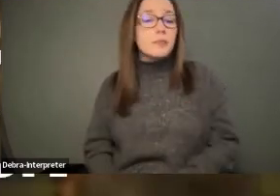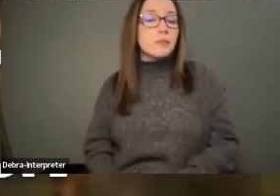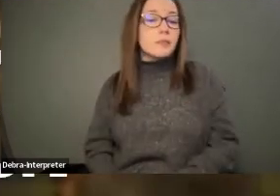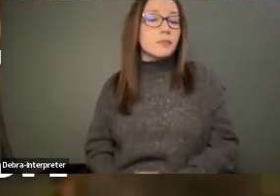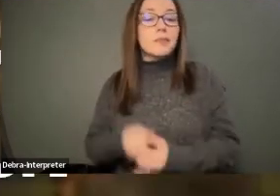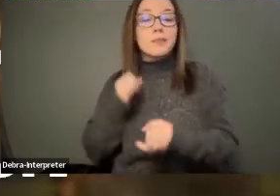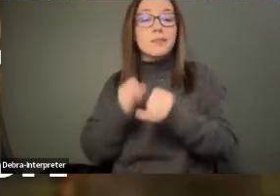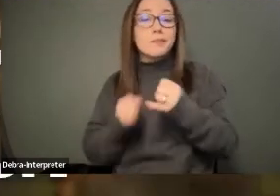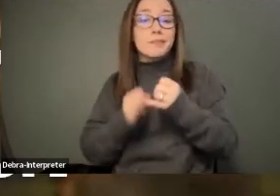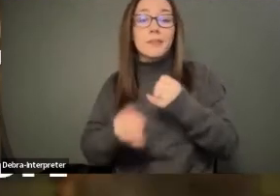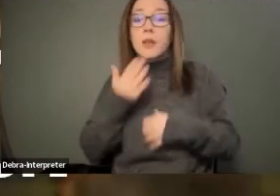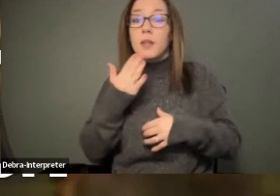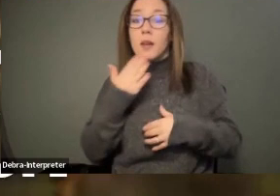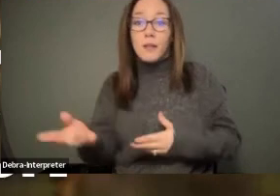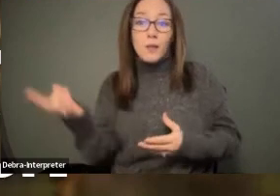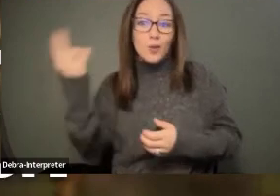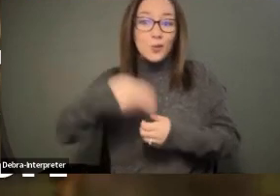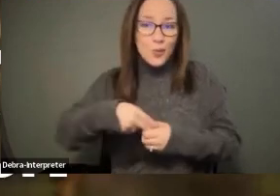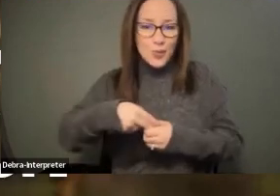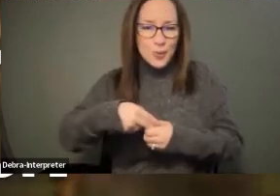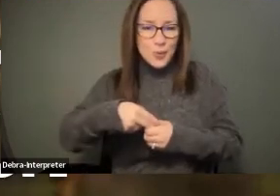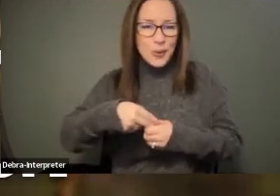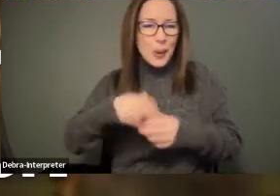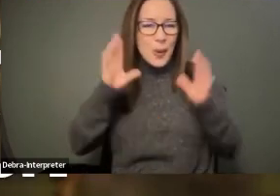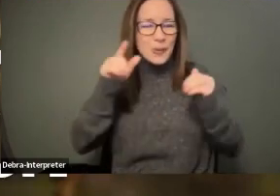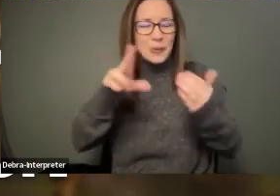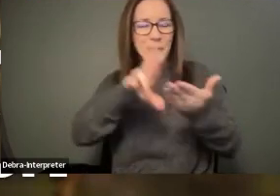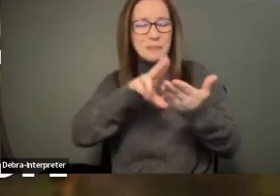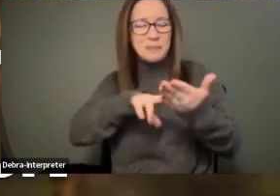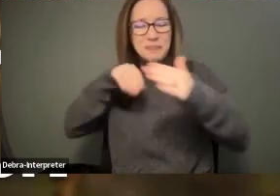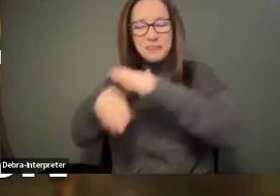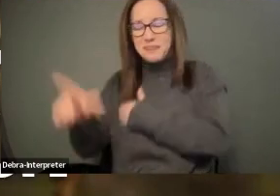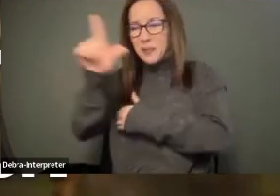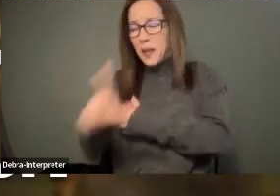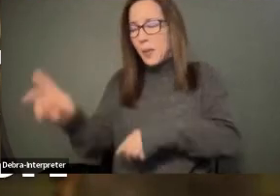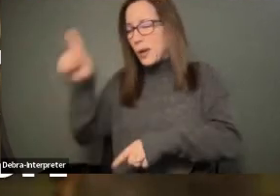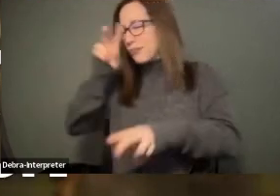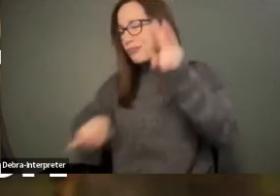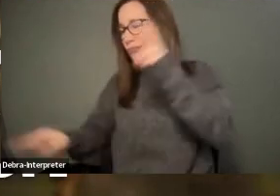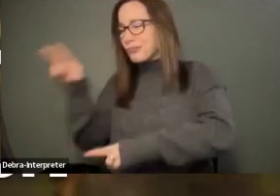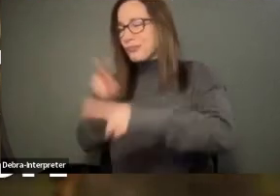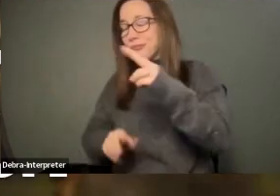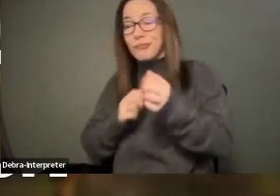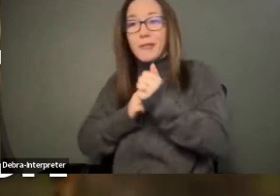feedback on this particular webinar as well. Finally I just want to say thanks for inJoing us. I hope you